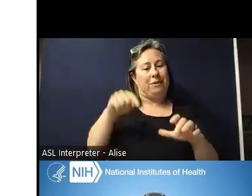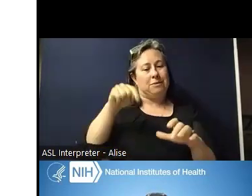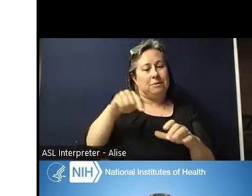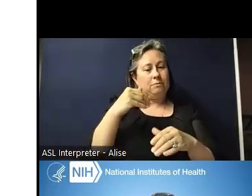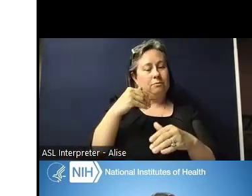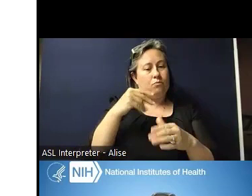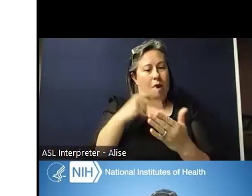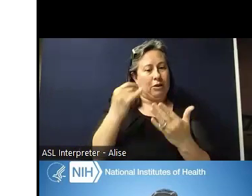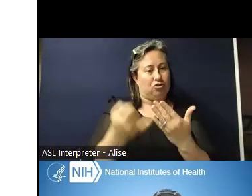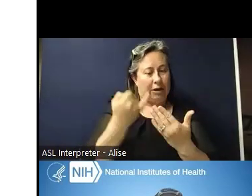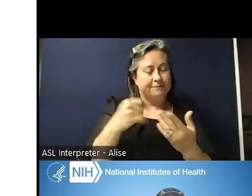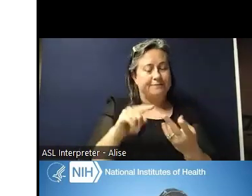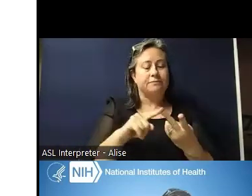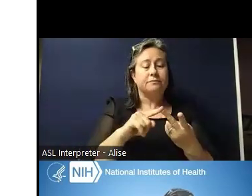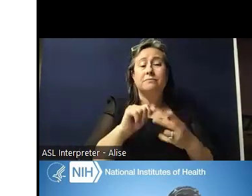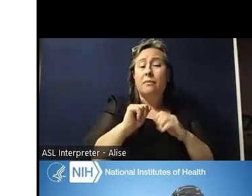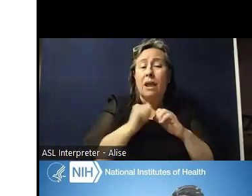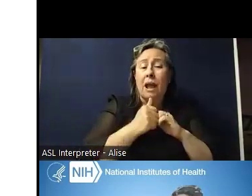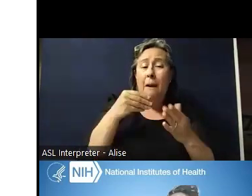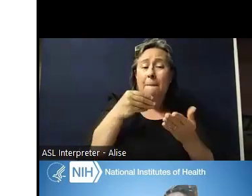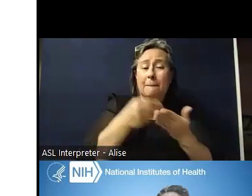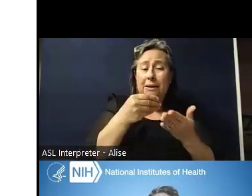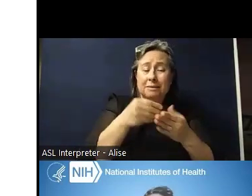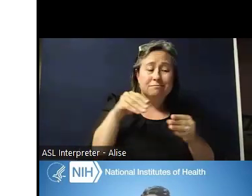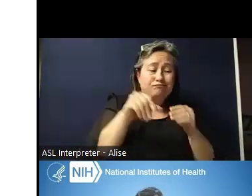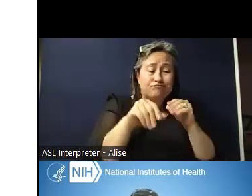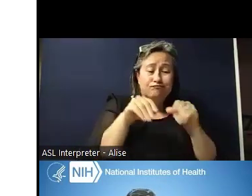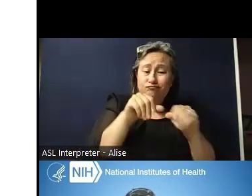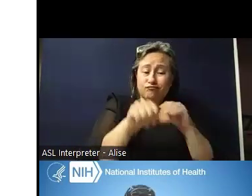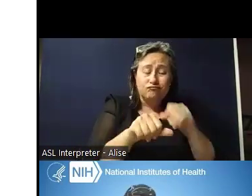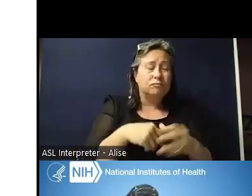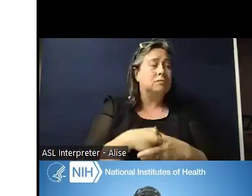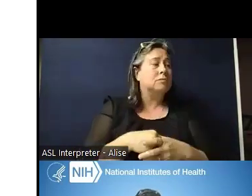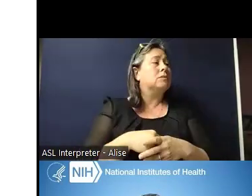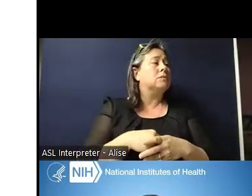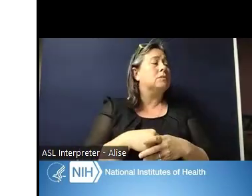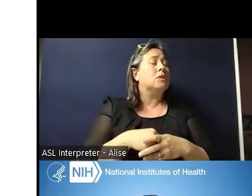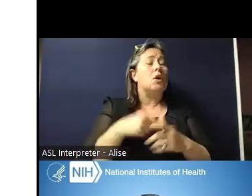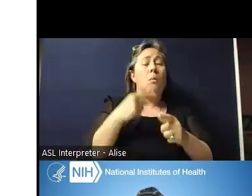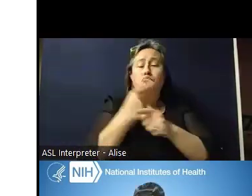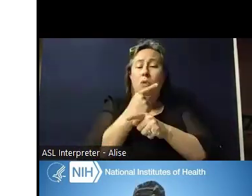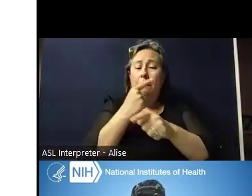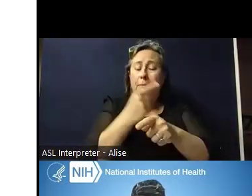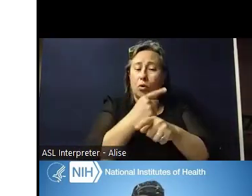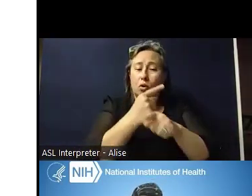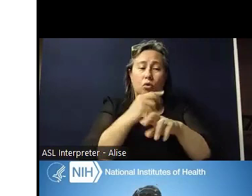how the funds are expended for the proper and applicable reporting requirements